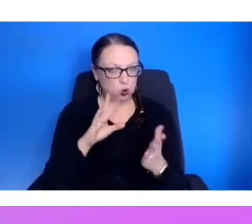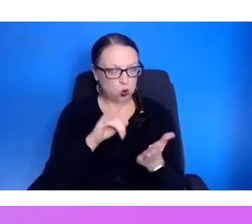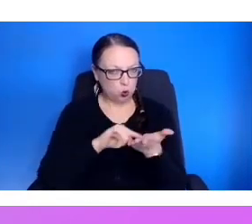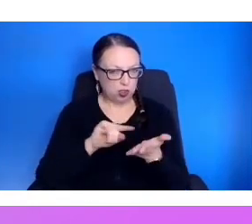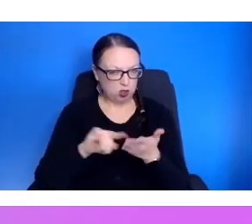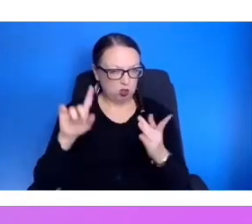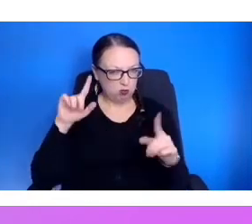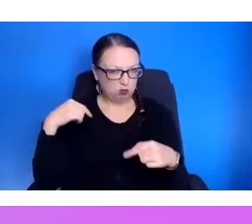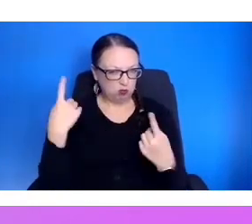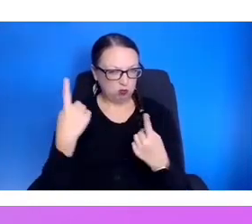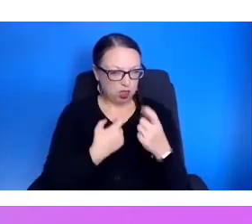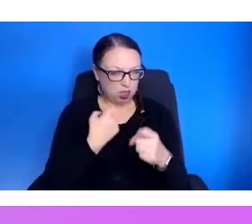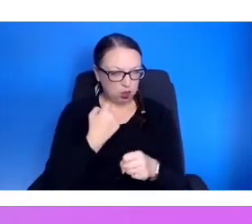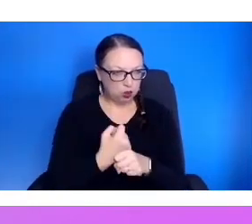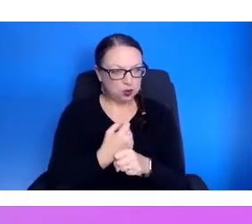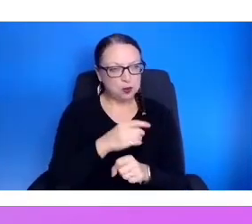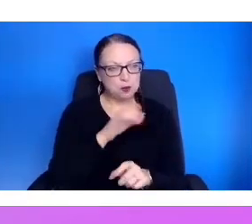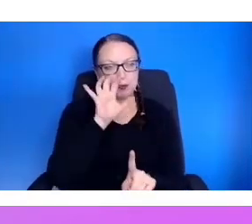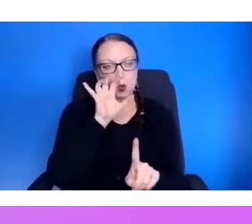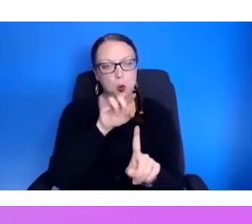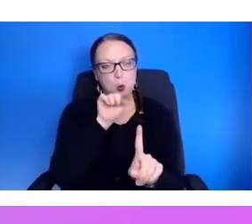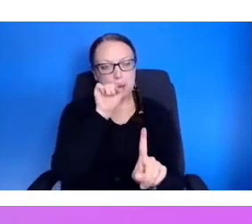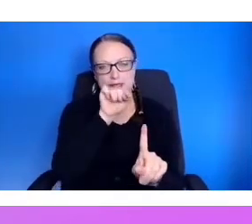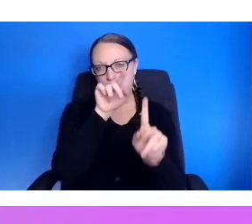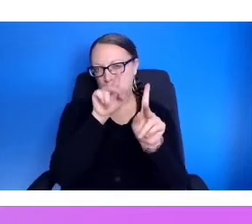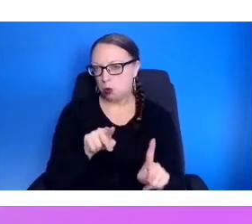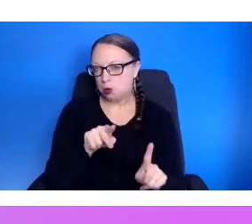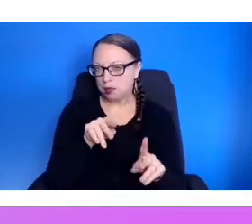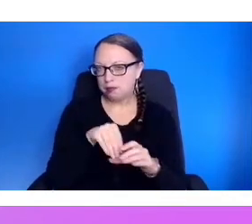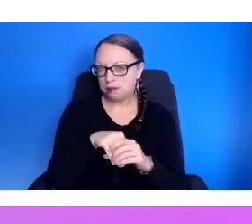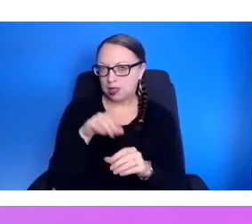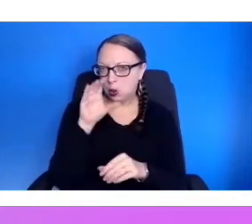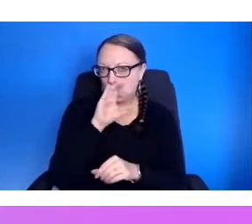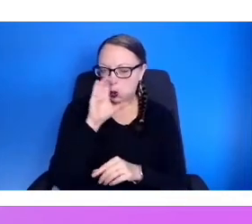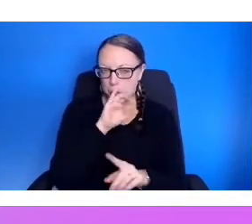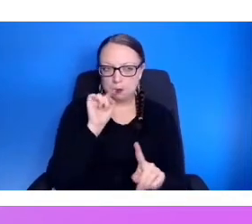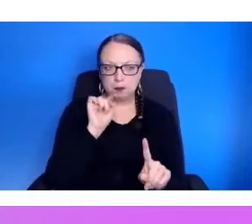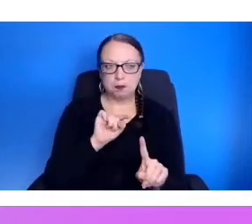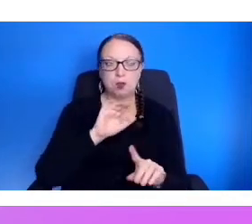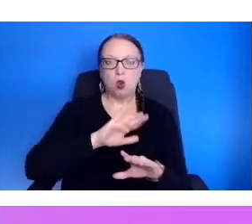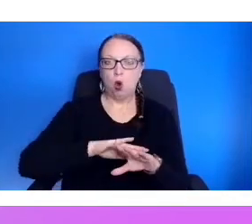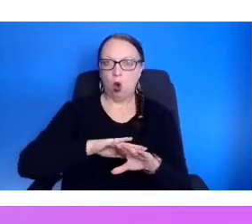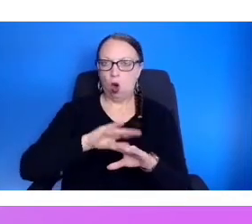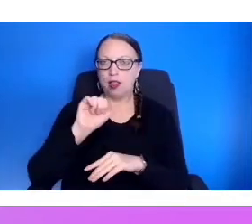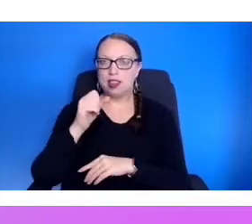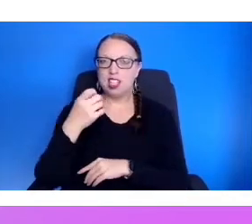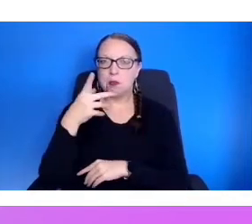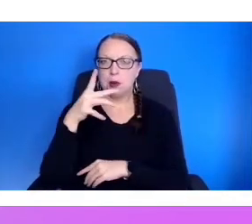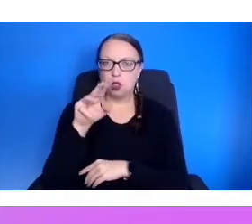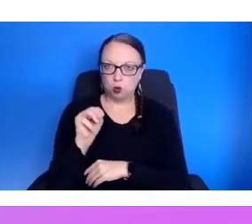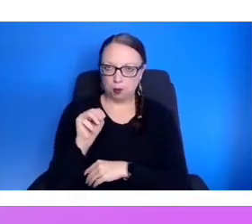so this particular person is someone who's on the spectrum she has Asperger's